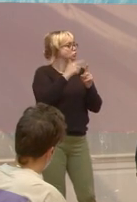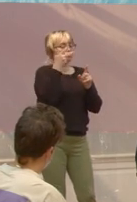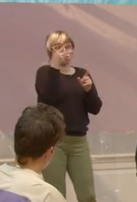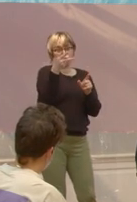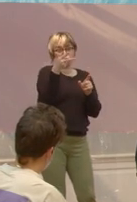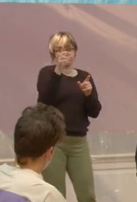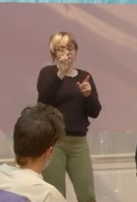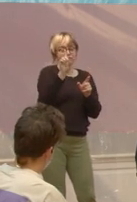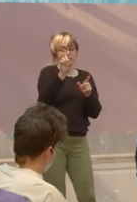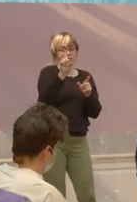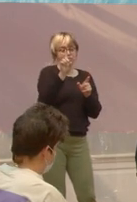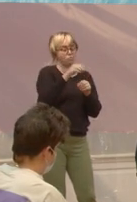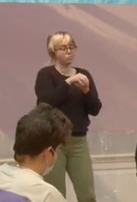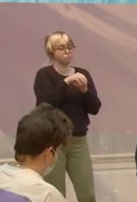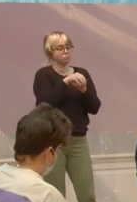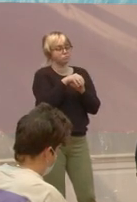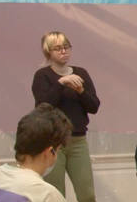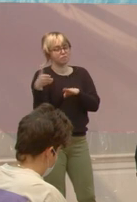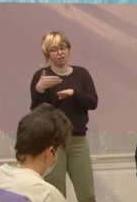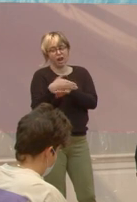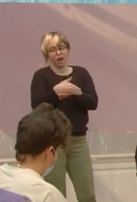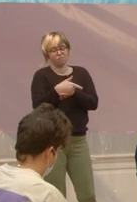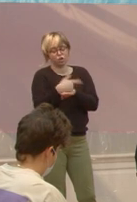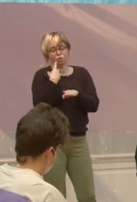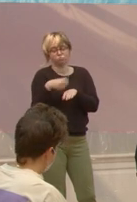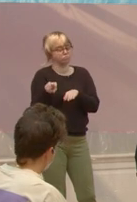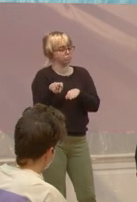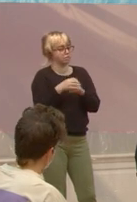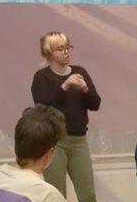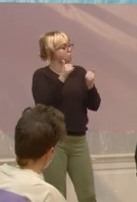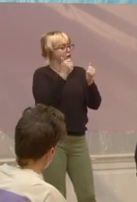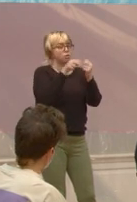as that as a word. And play with gaze and play with like, what